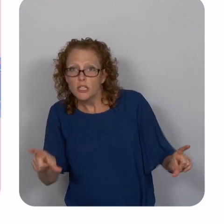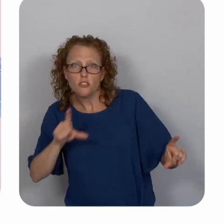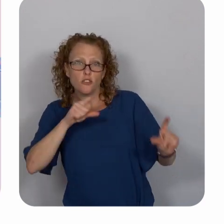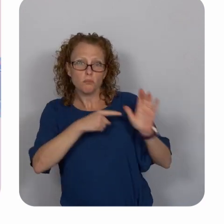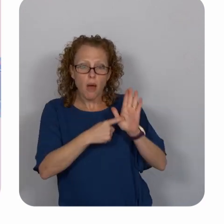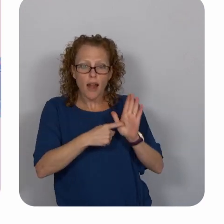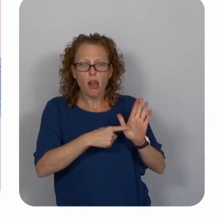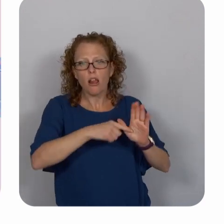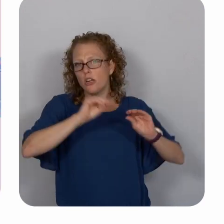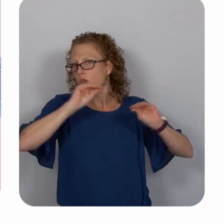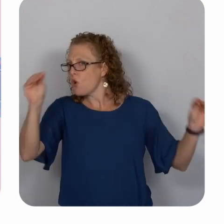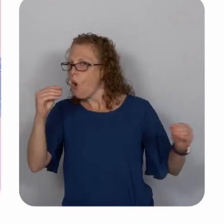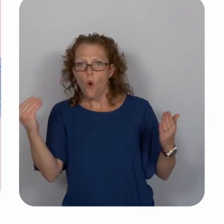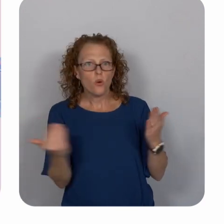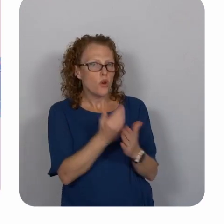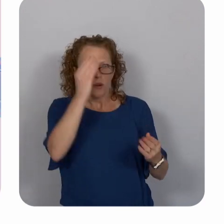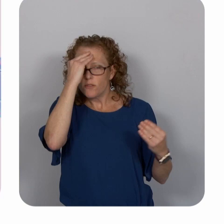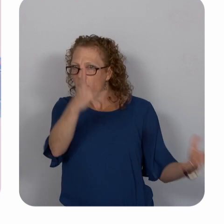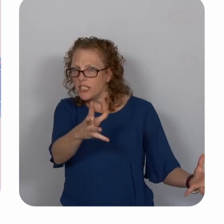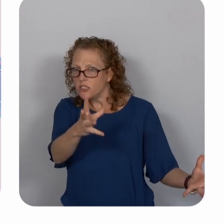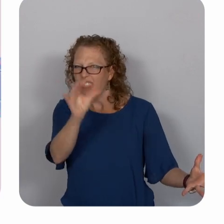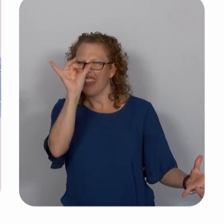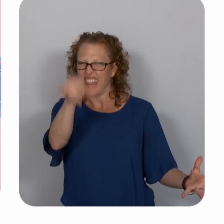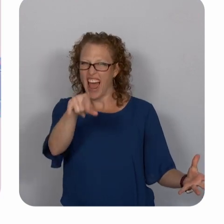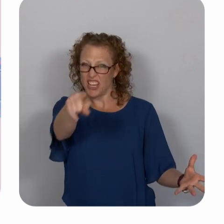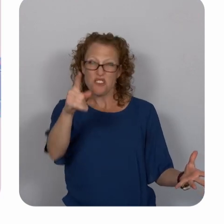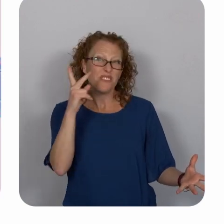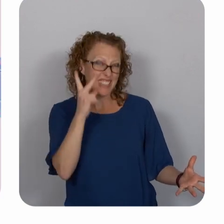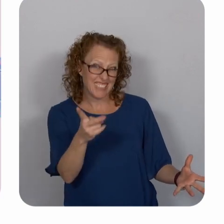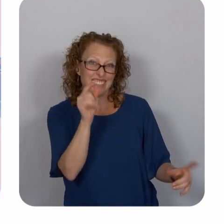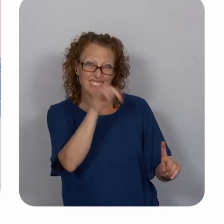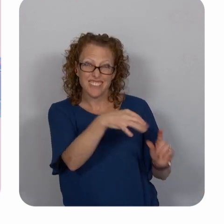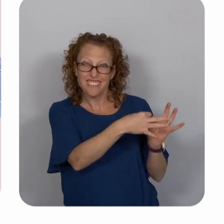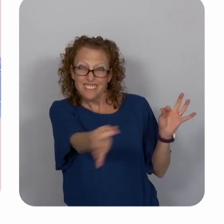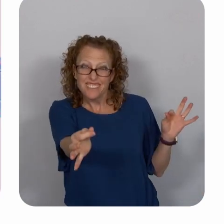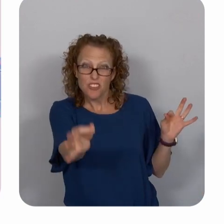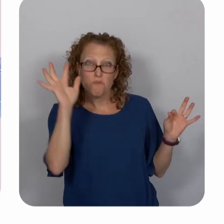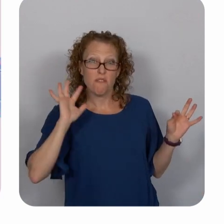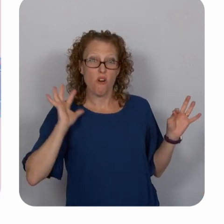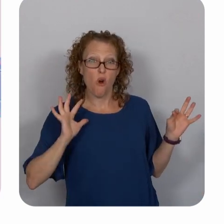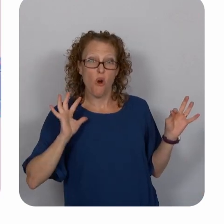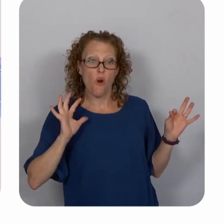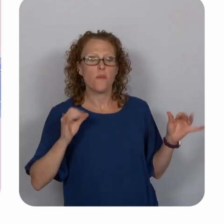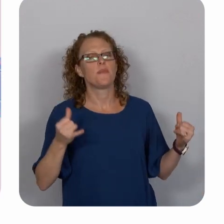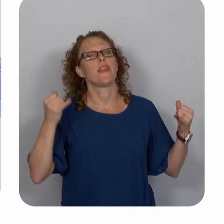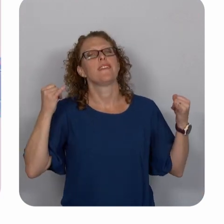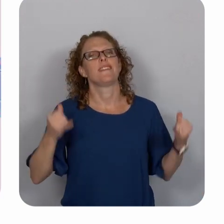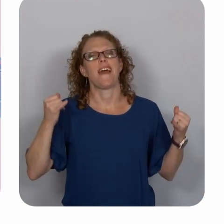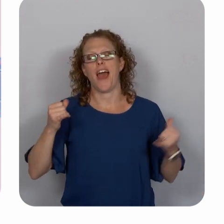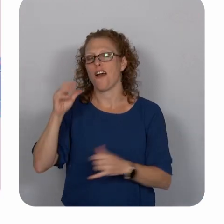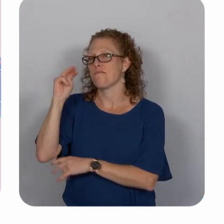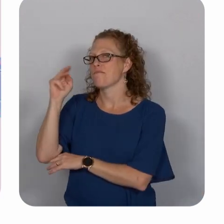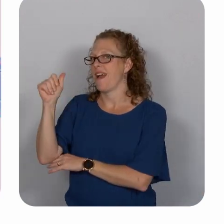Now, Meta AI can actually help you substantially improve this type of experience with our search plugin.